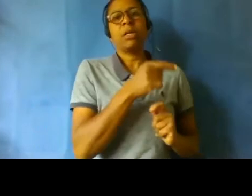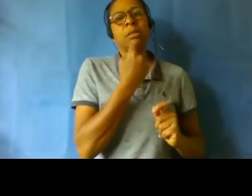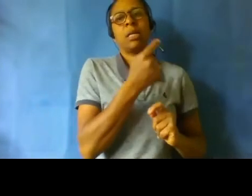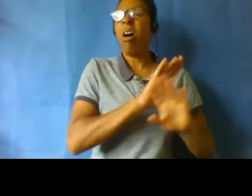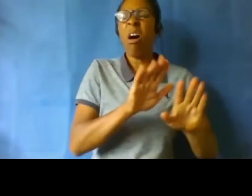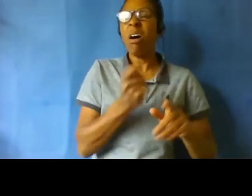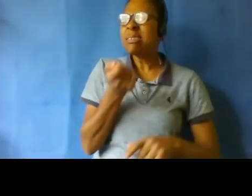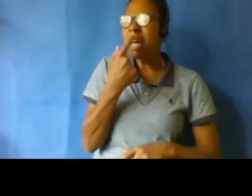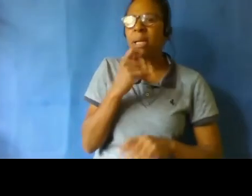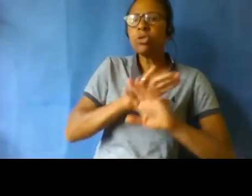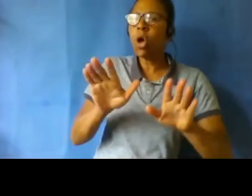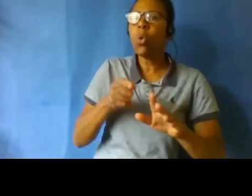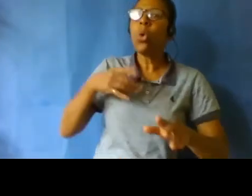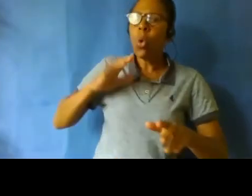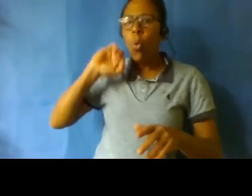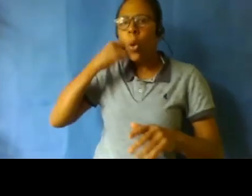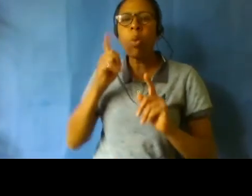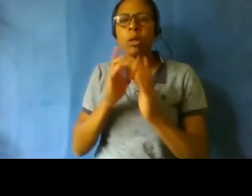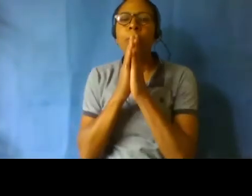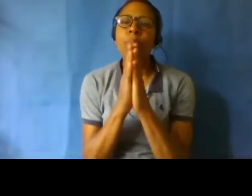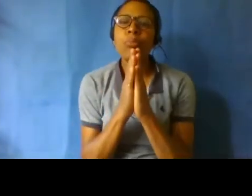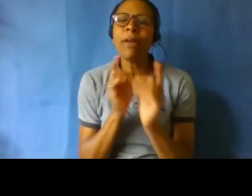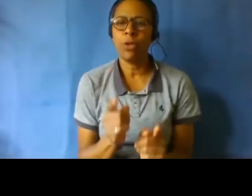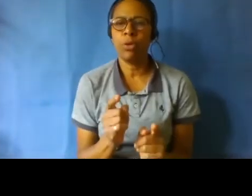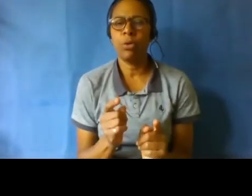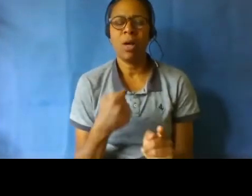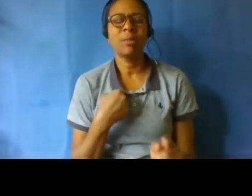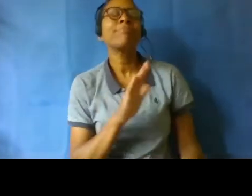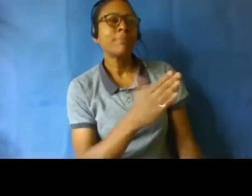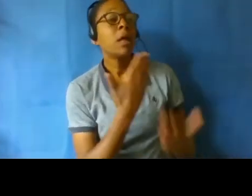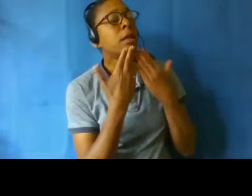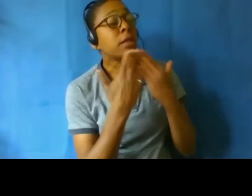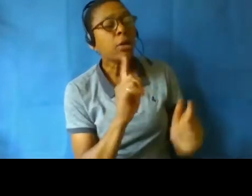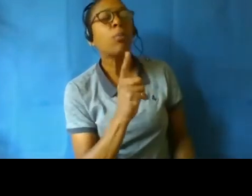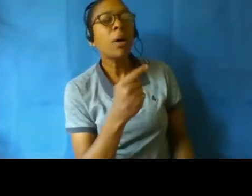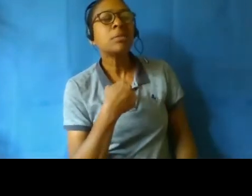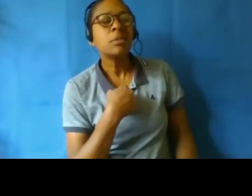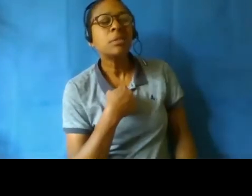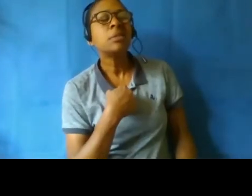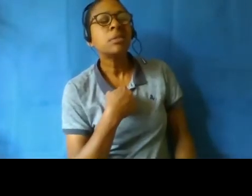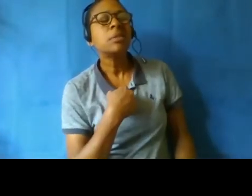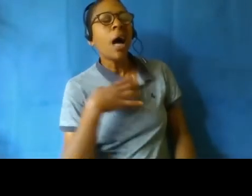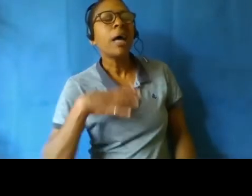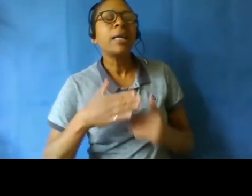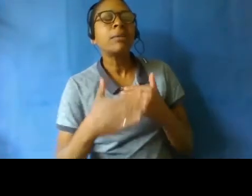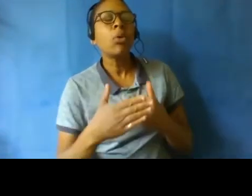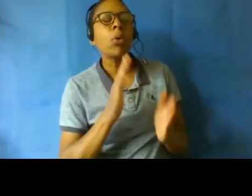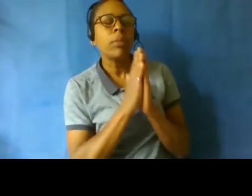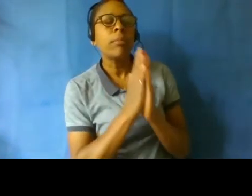the impact of religion in these interviews was mixed some condemned reliance on the church is leading to exploitation of desperate families in